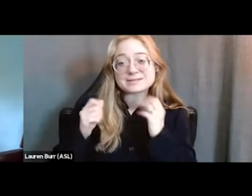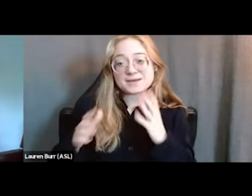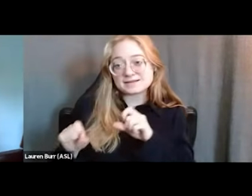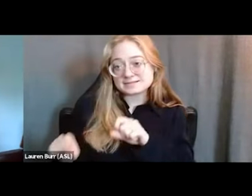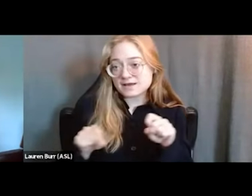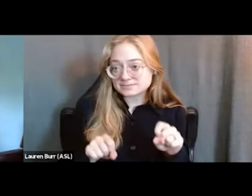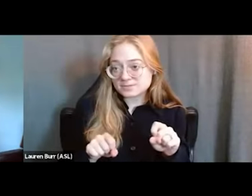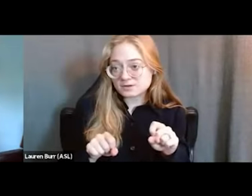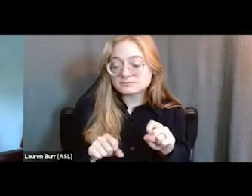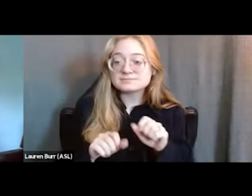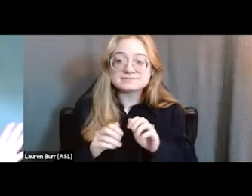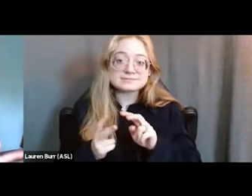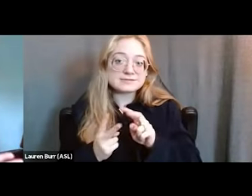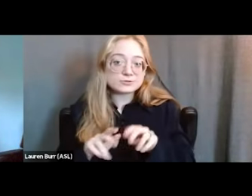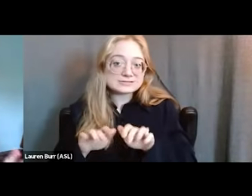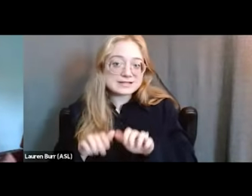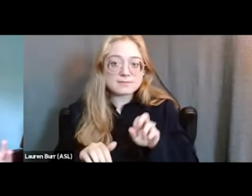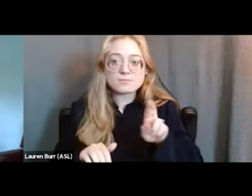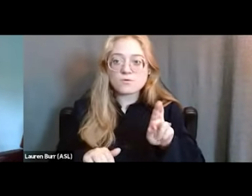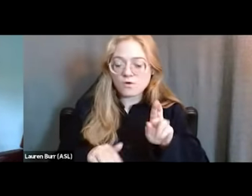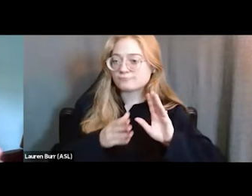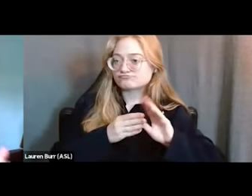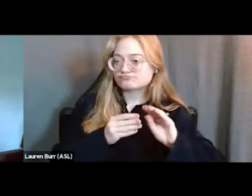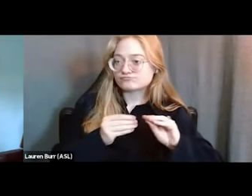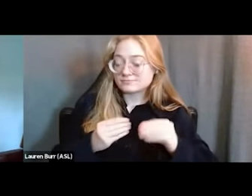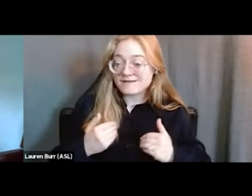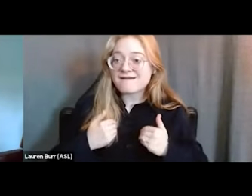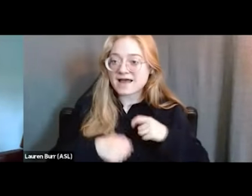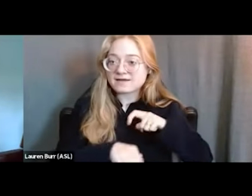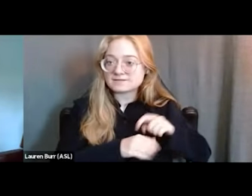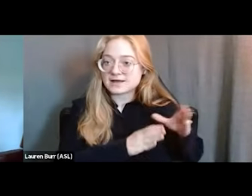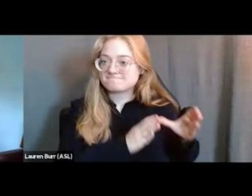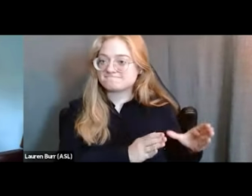We have a long time set aside today for discussion, so I think that's fantastic.